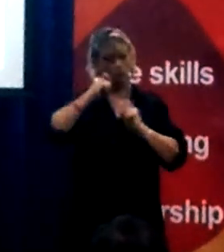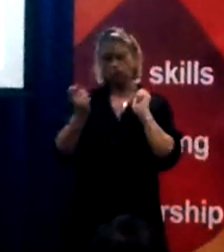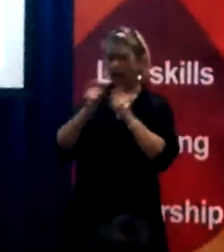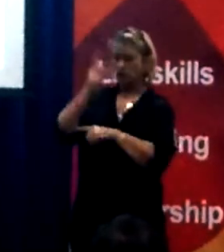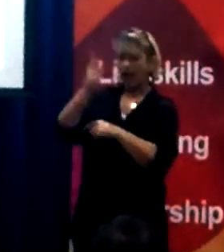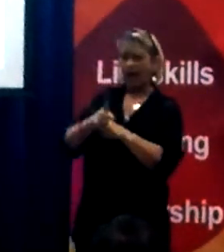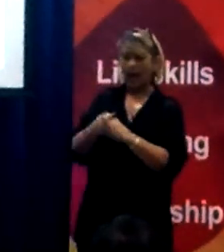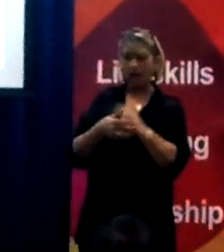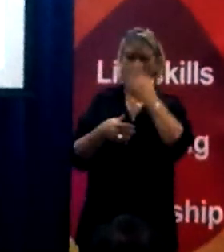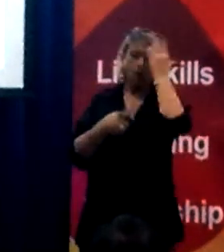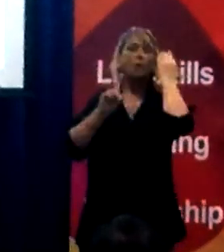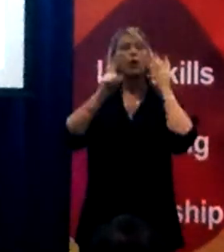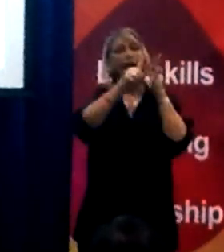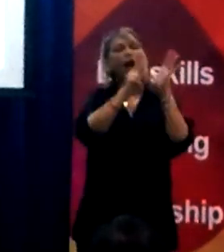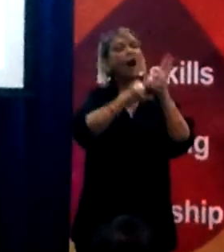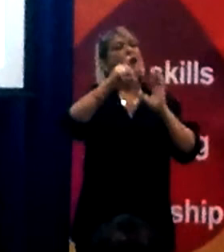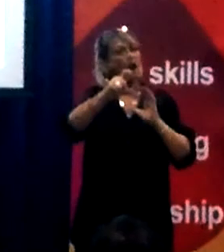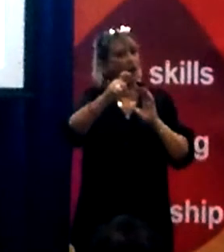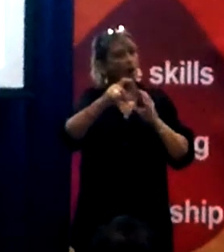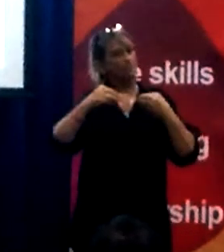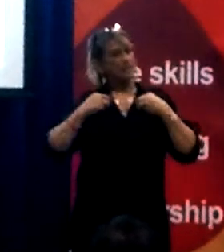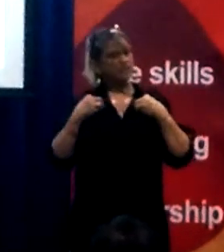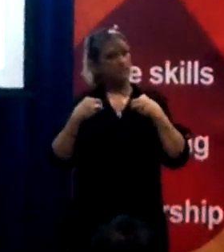We are incorporating and making ourselves heard more and more across the state.